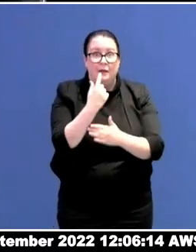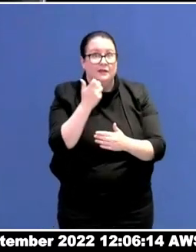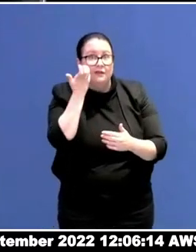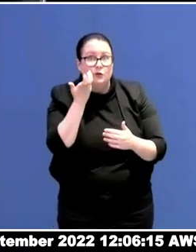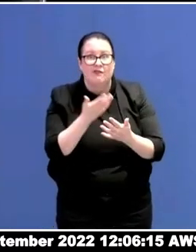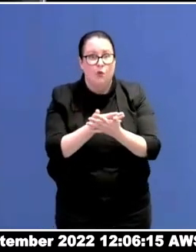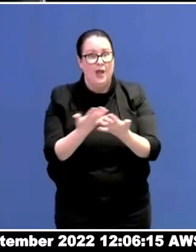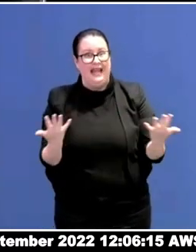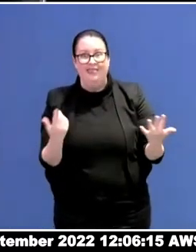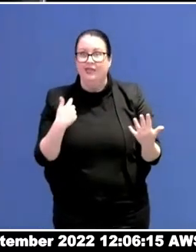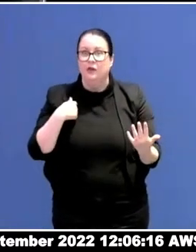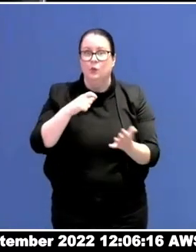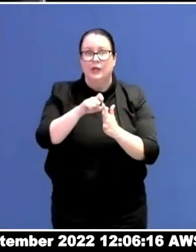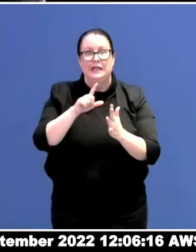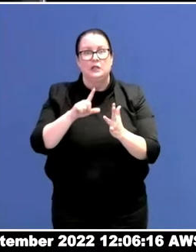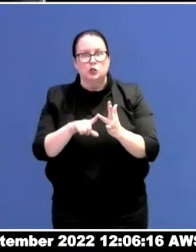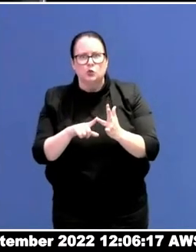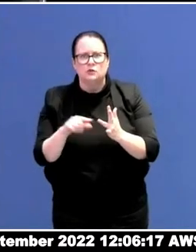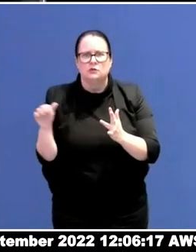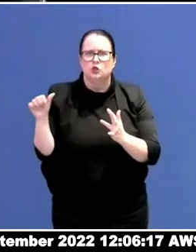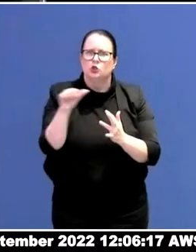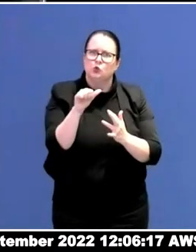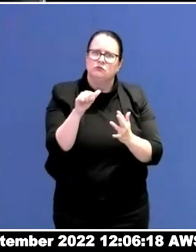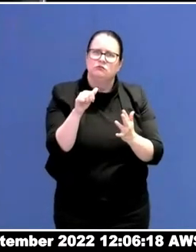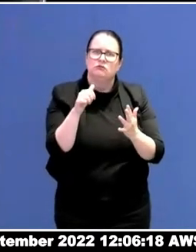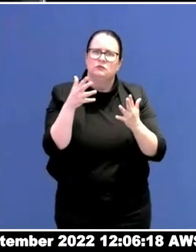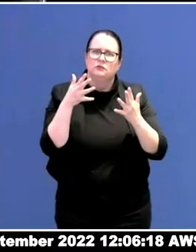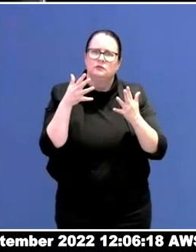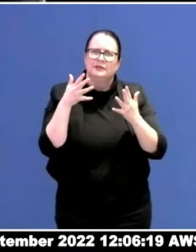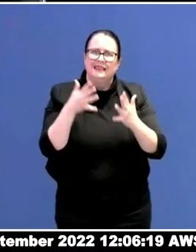What we are trying to do in this space in terms of getting these direct services to the